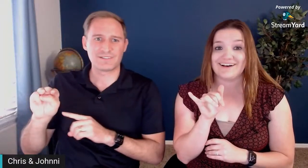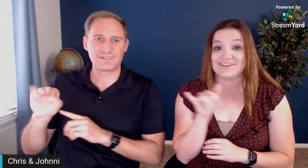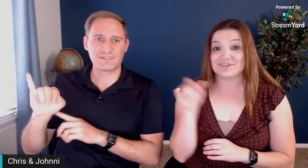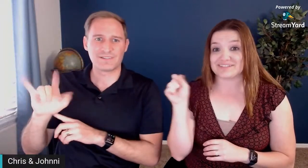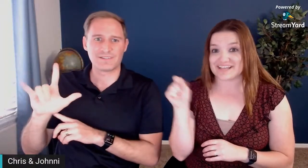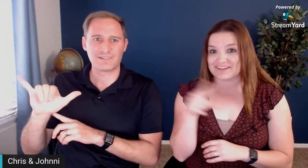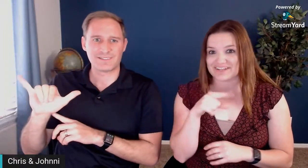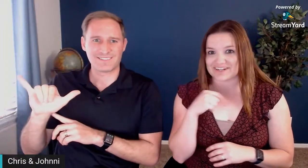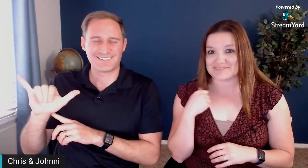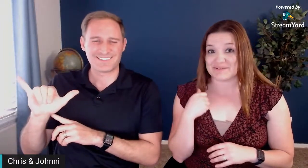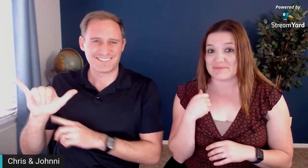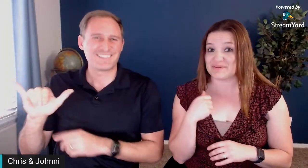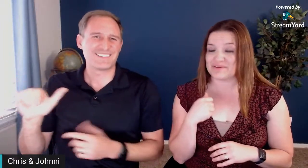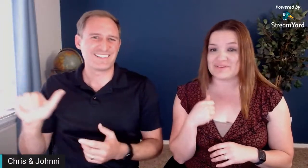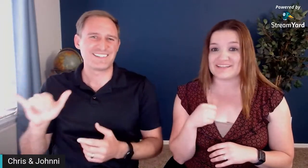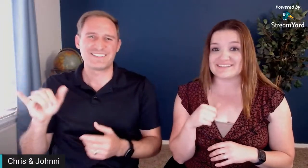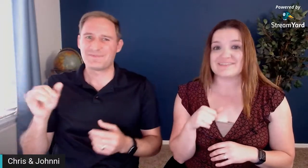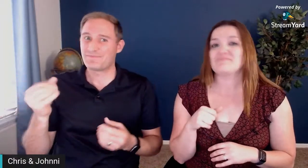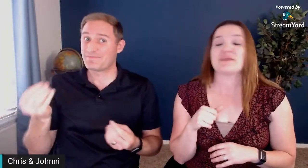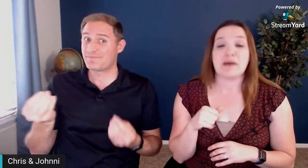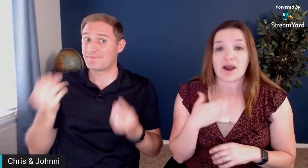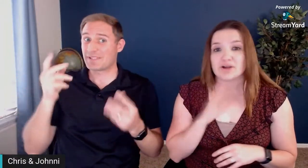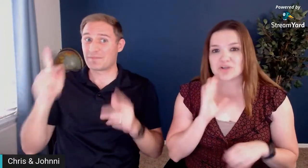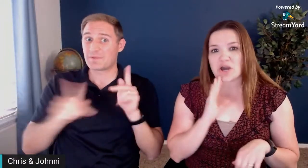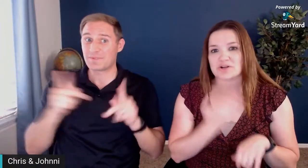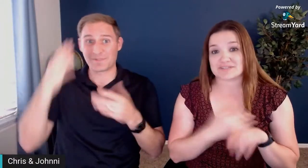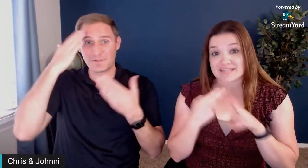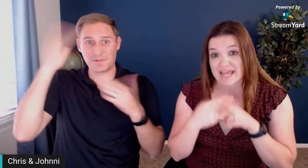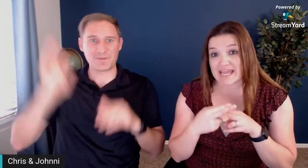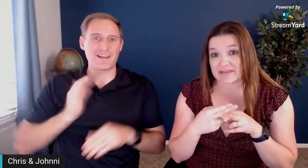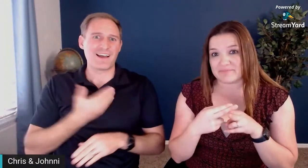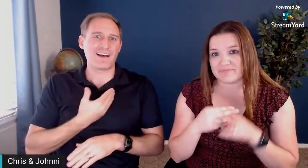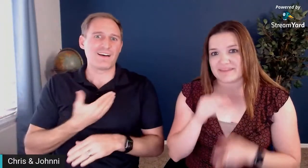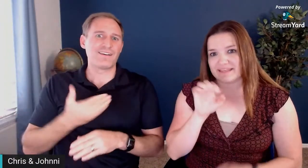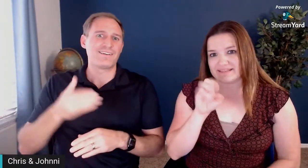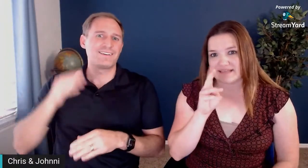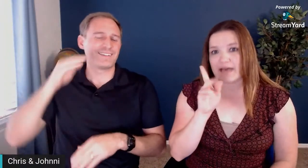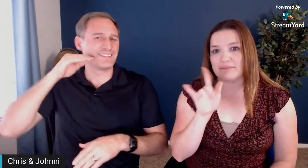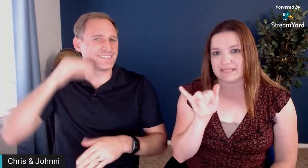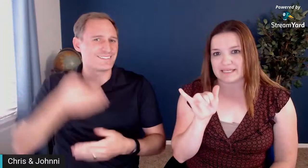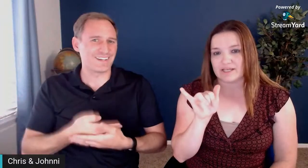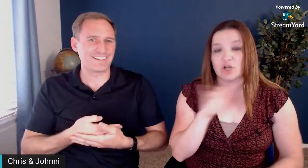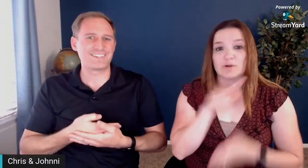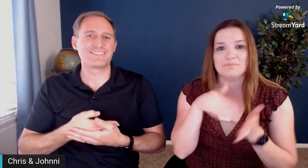i'll throw this out there because many people don't know this our daughter's name is emily her